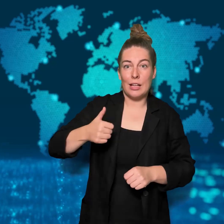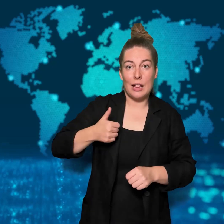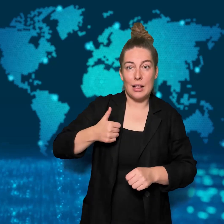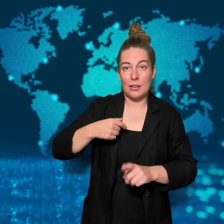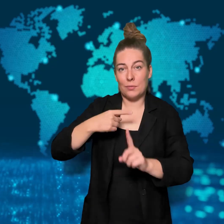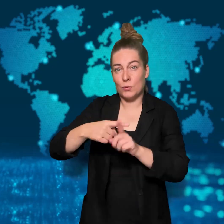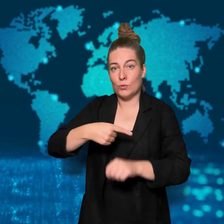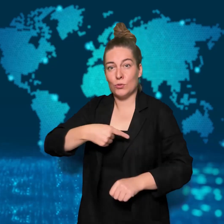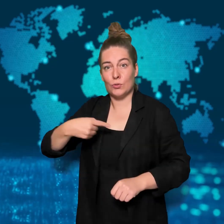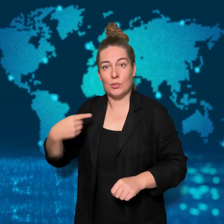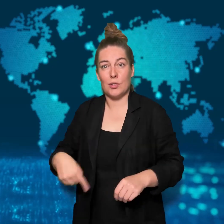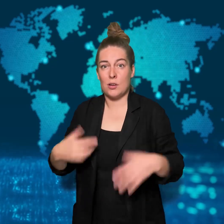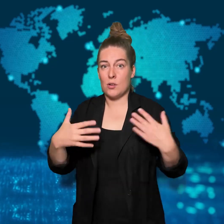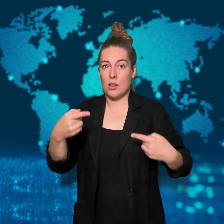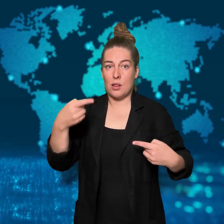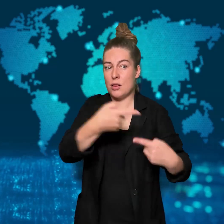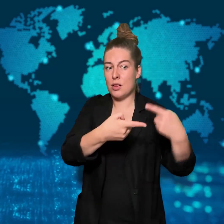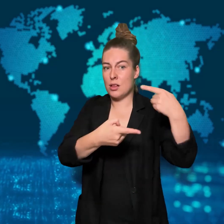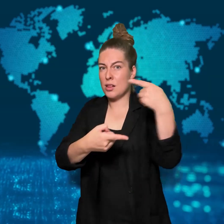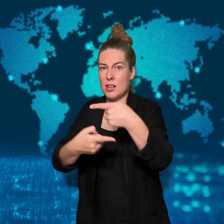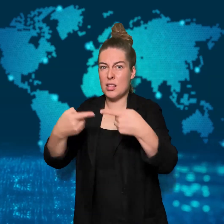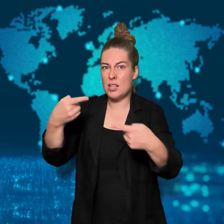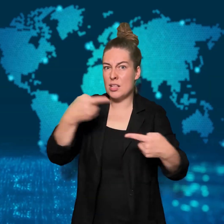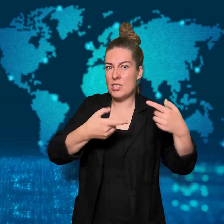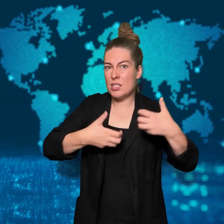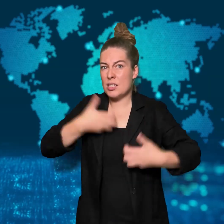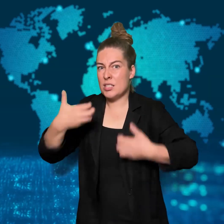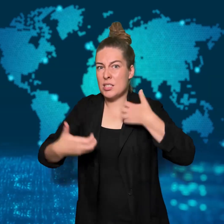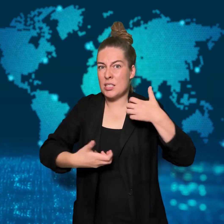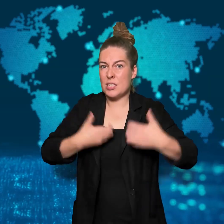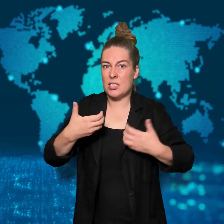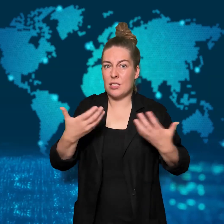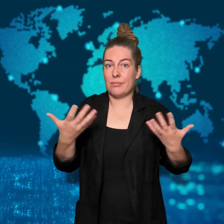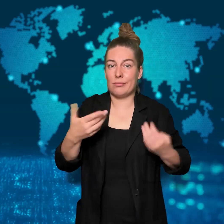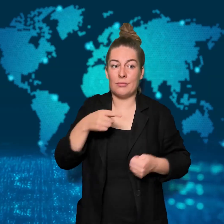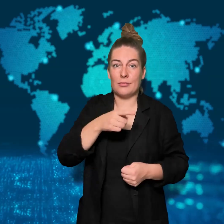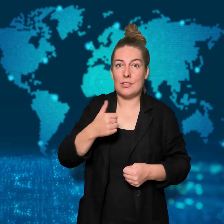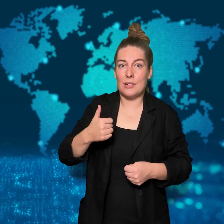aggressive moves on the China Sea.